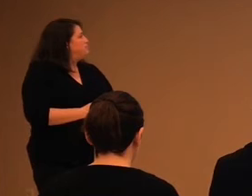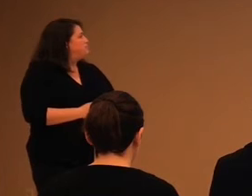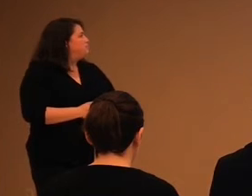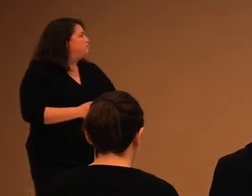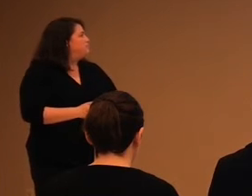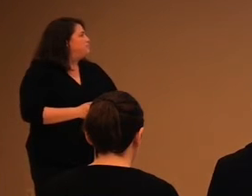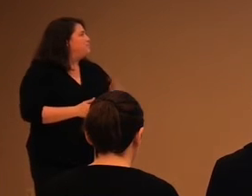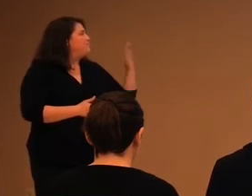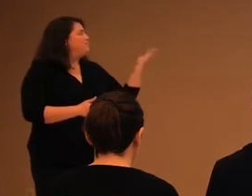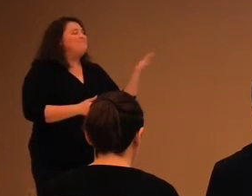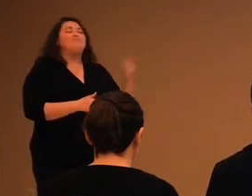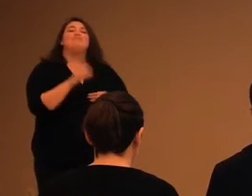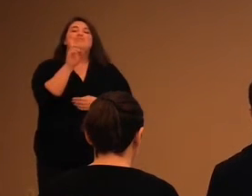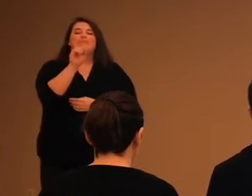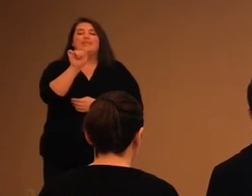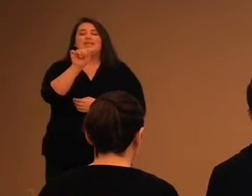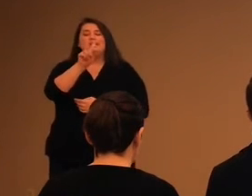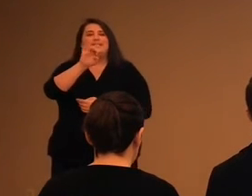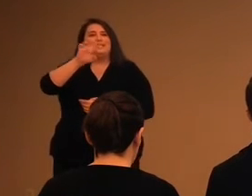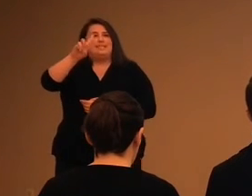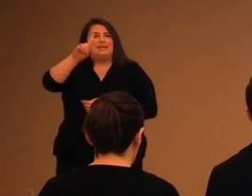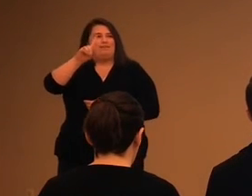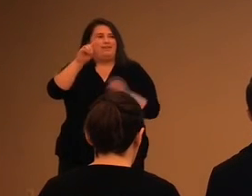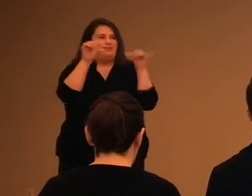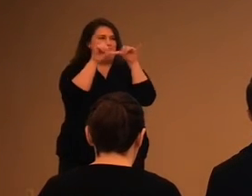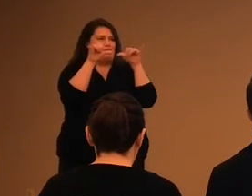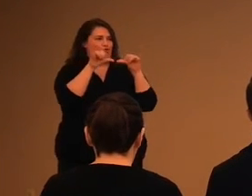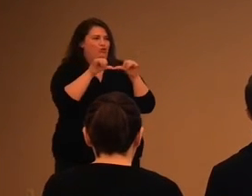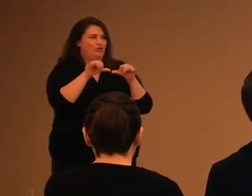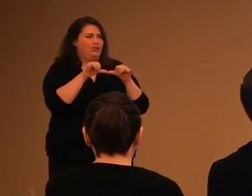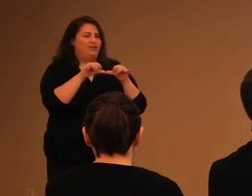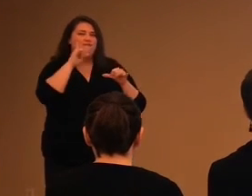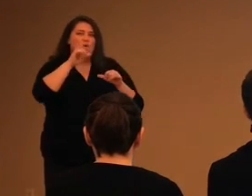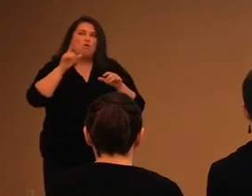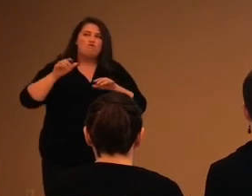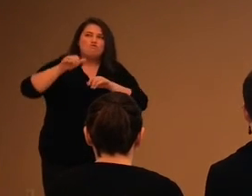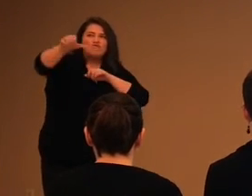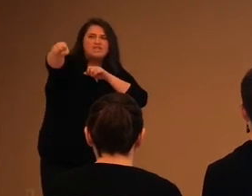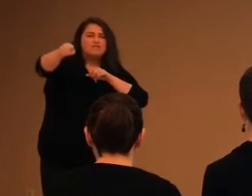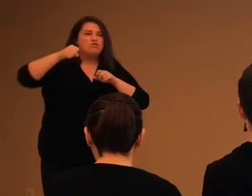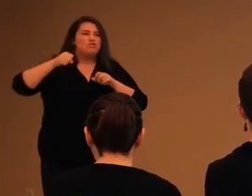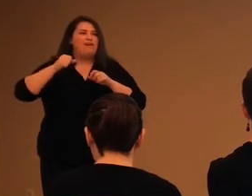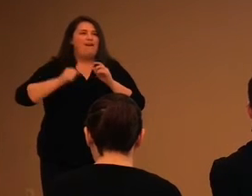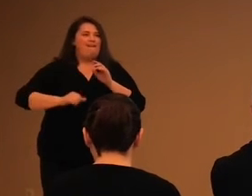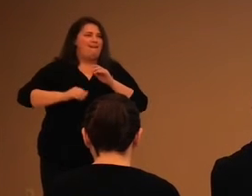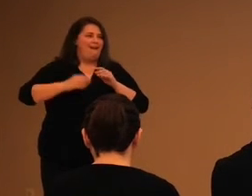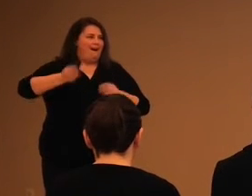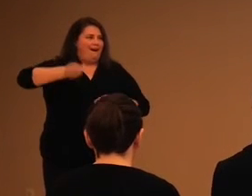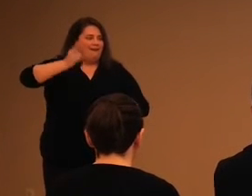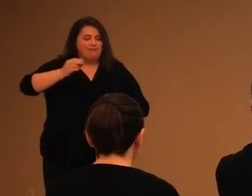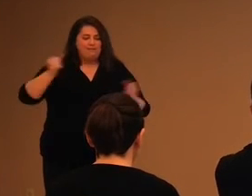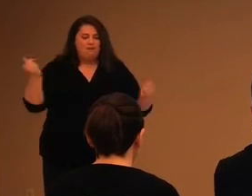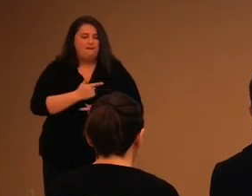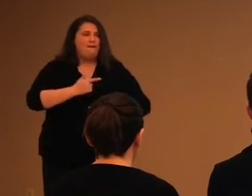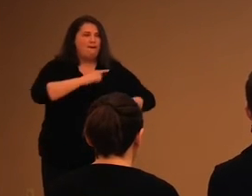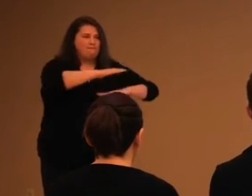Here's David measuring for the reach and the height of all of our exhibit stands to make sure that they were accessible and that